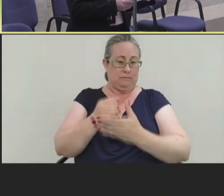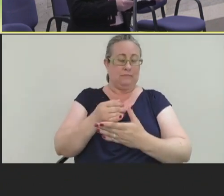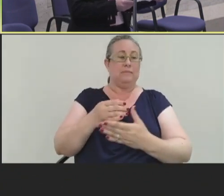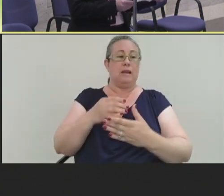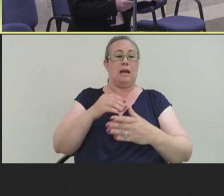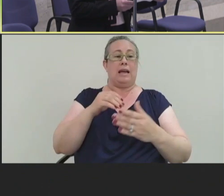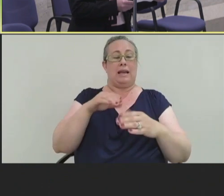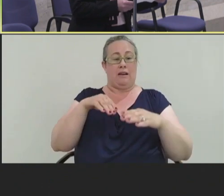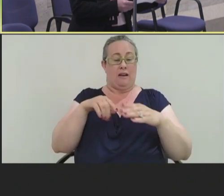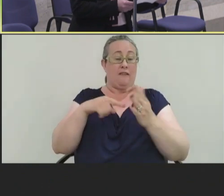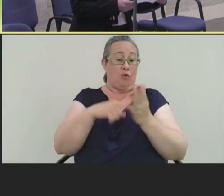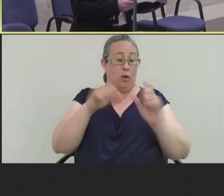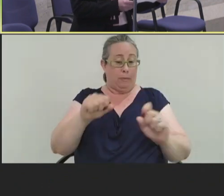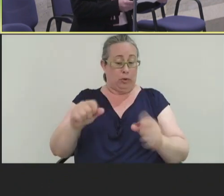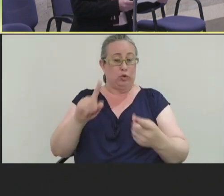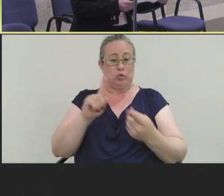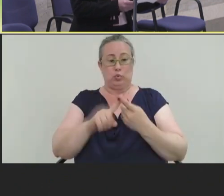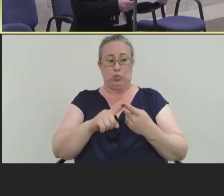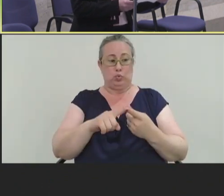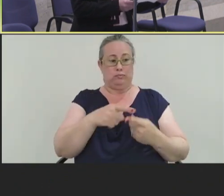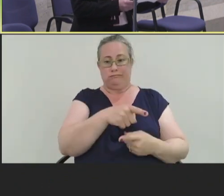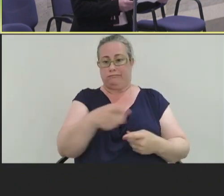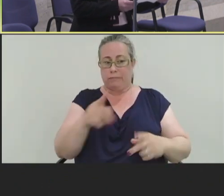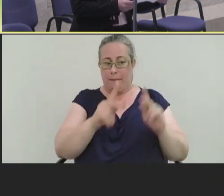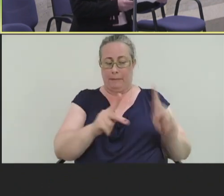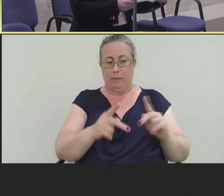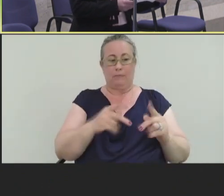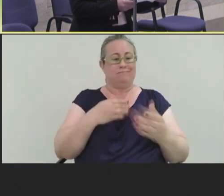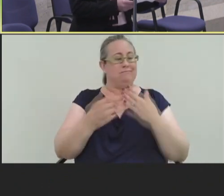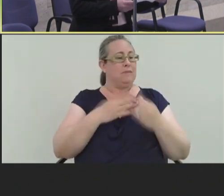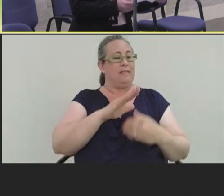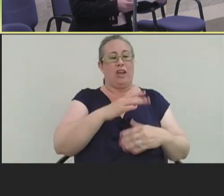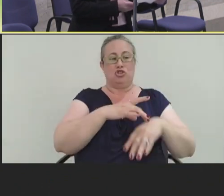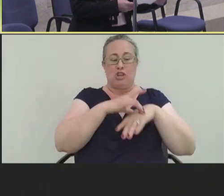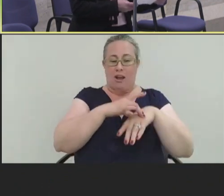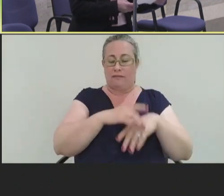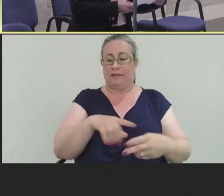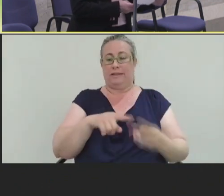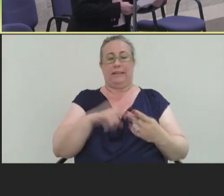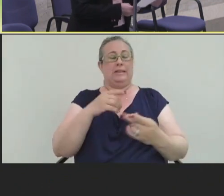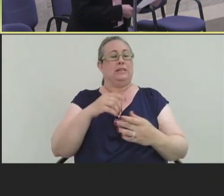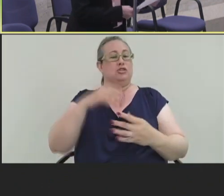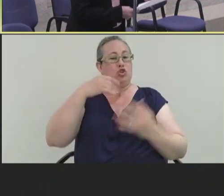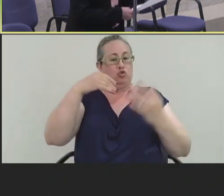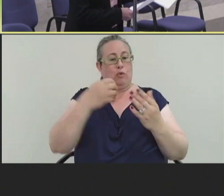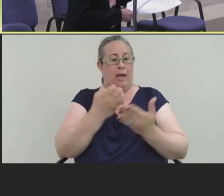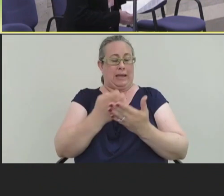those in need regardless of their demographics, geography, or socioeconomic status. Thank you.